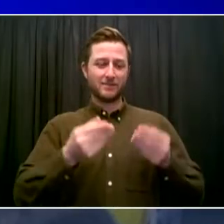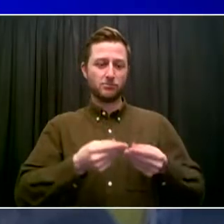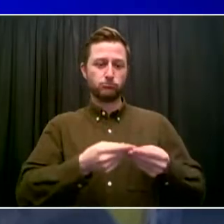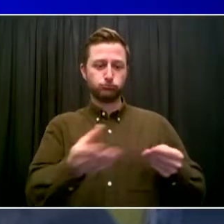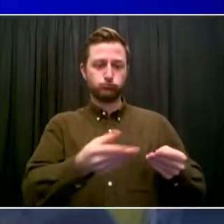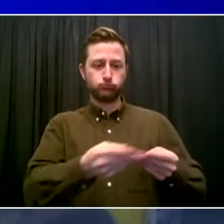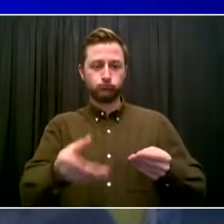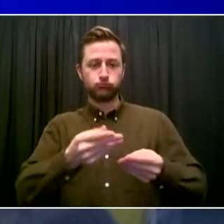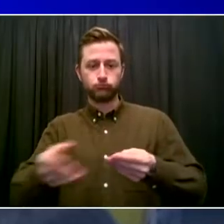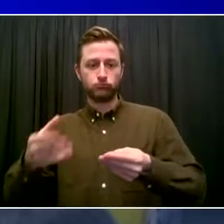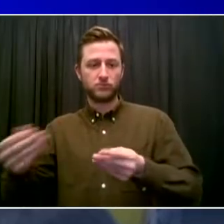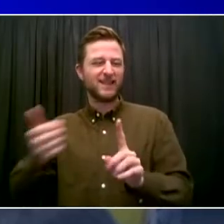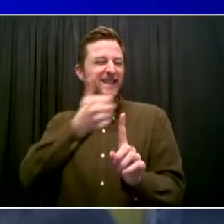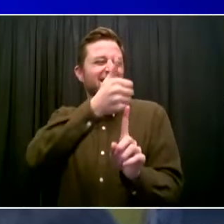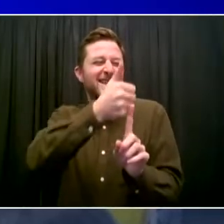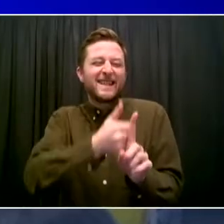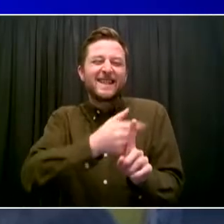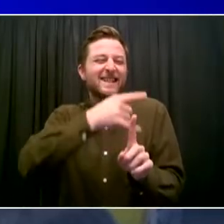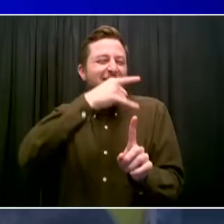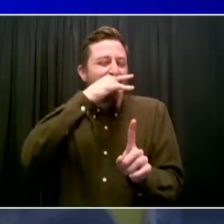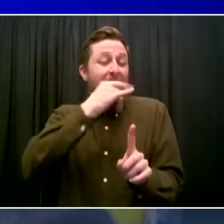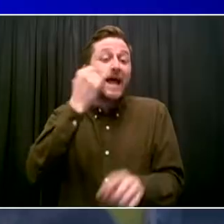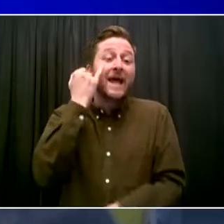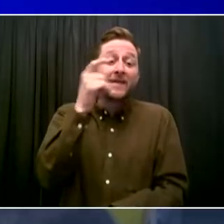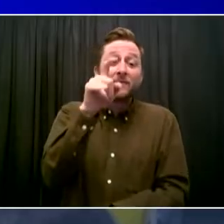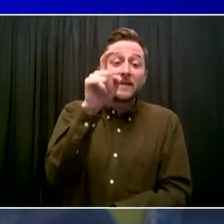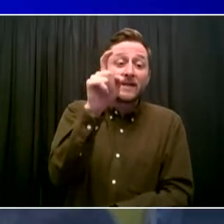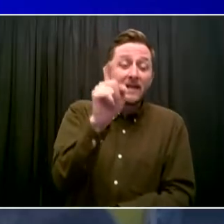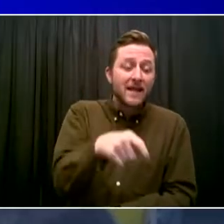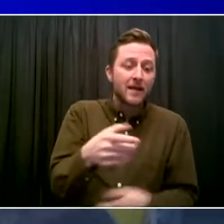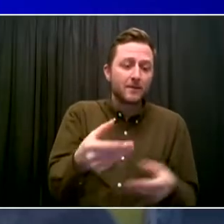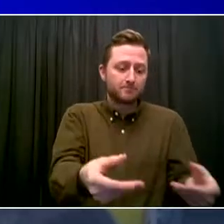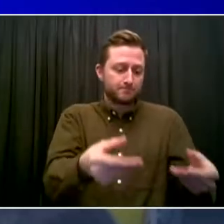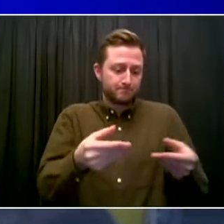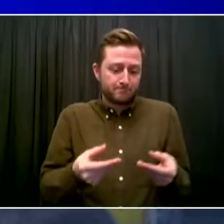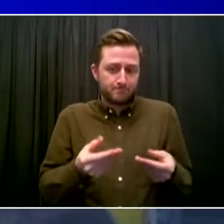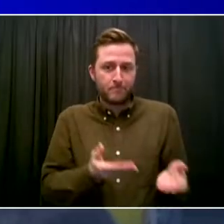SUCCESSFUL. WE WILL CONTINUE TO